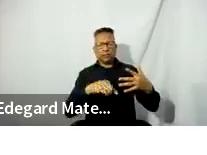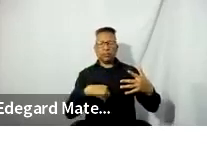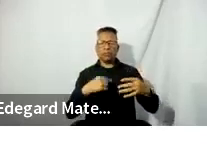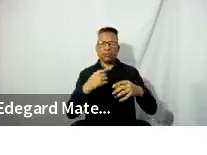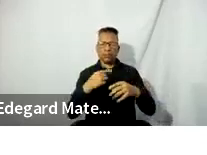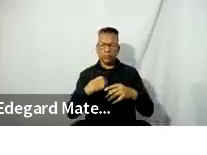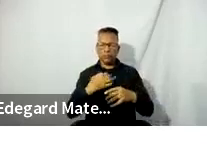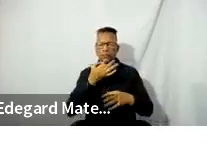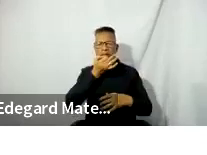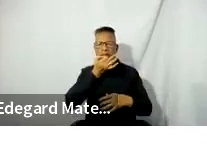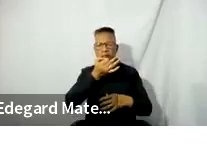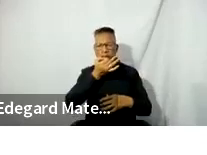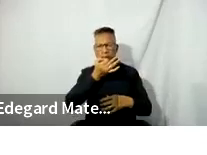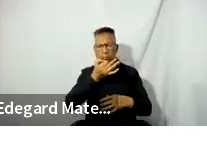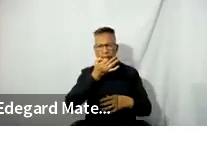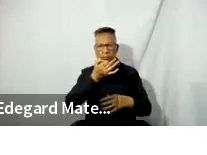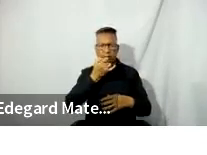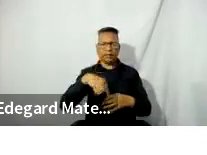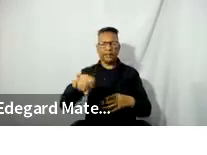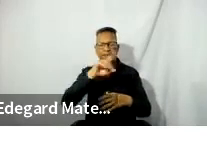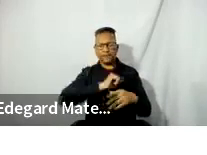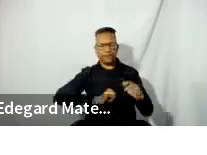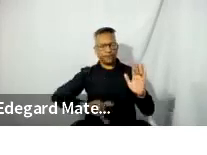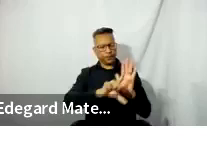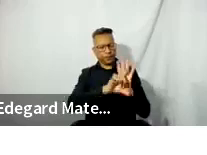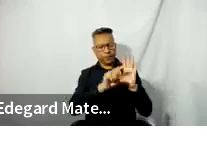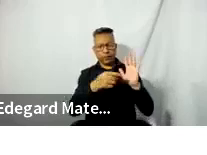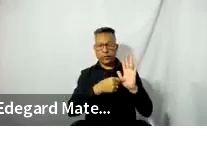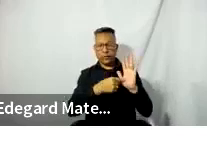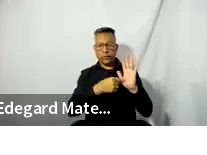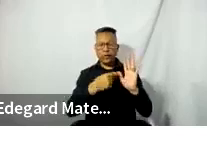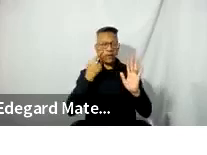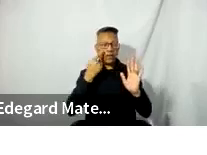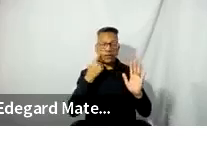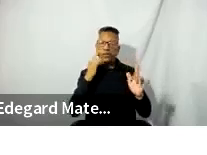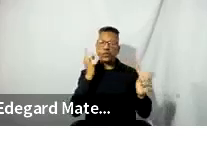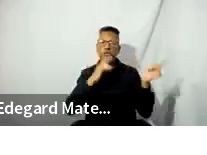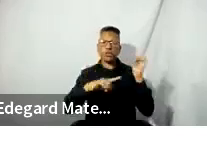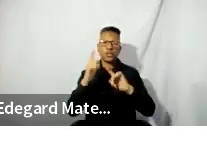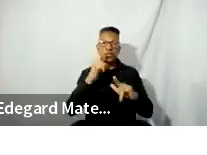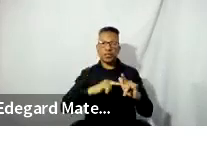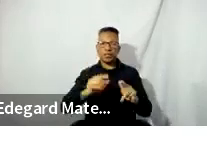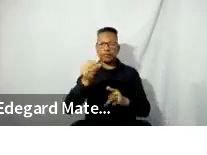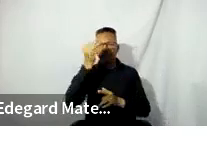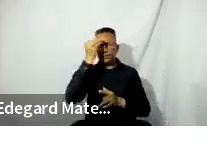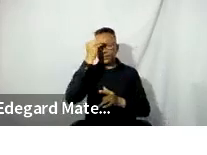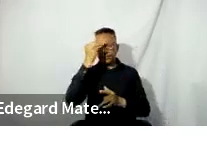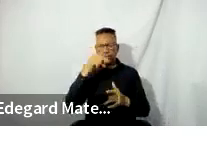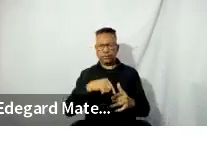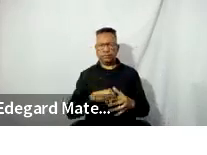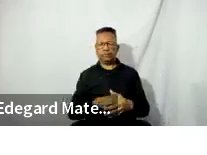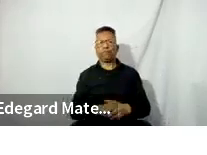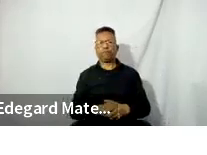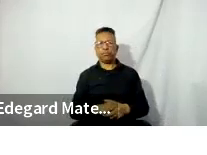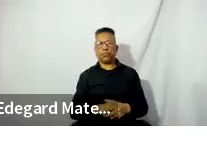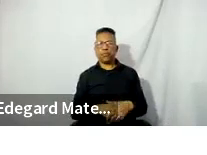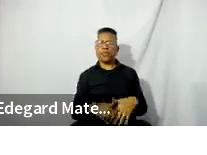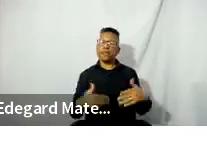or evidence for the genetic law or evidence for the genetic law. And see see what see what you see! see what see what you make of it. t. So the it. So the law